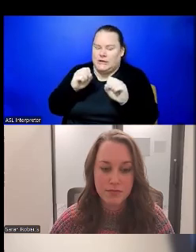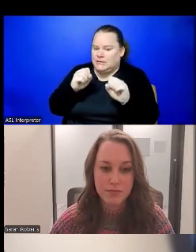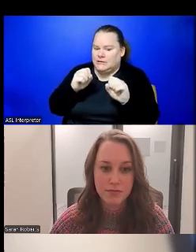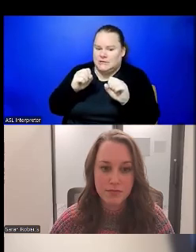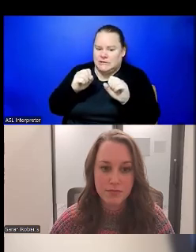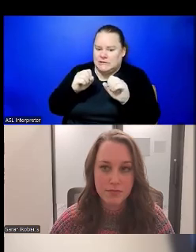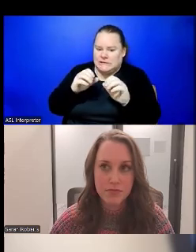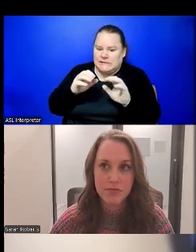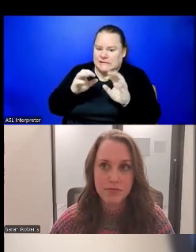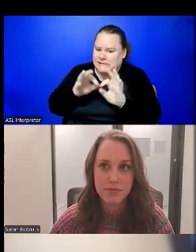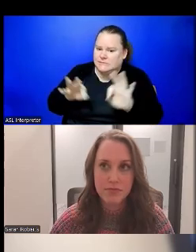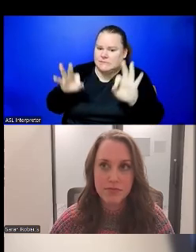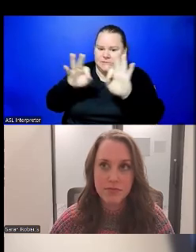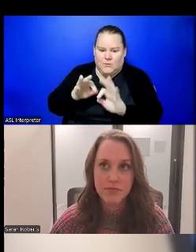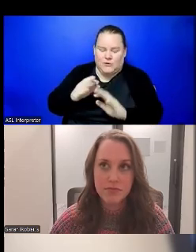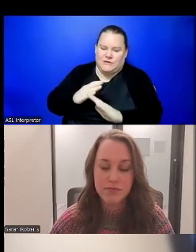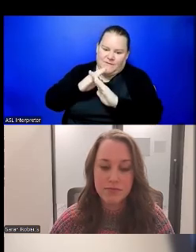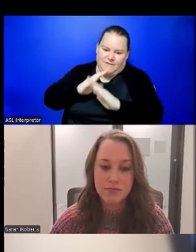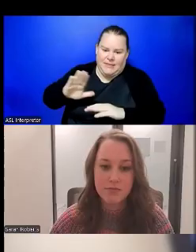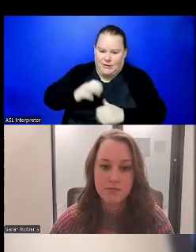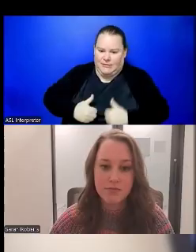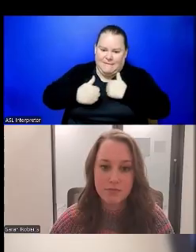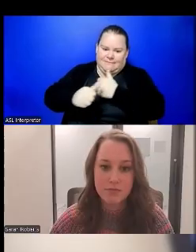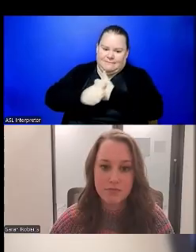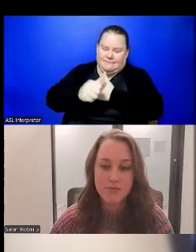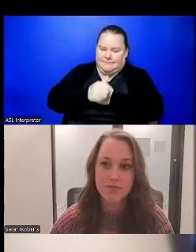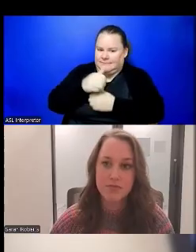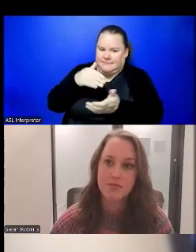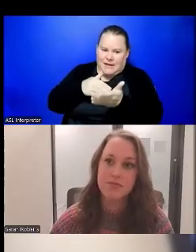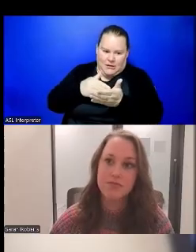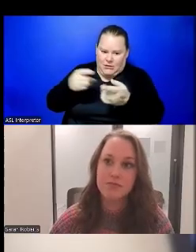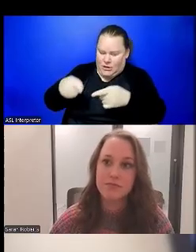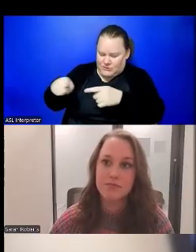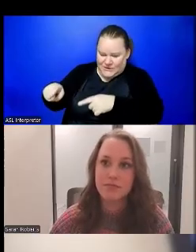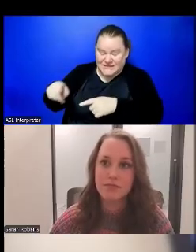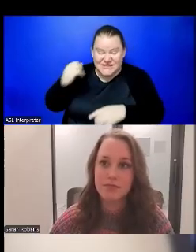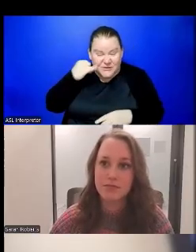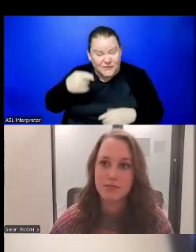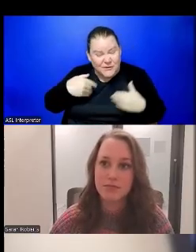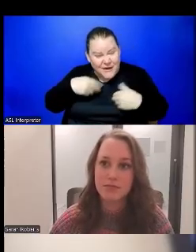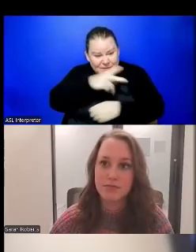medical consequences. So if you have a patient that you suspect prader willi syndrome in